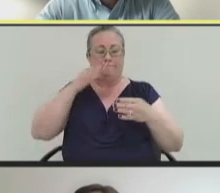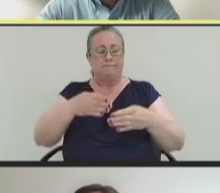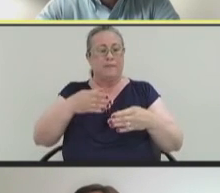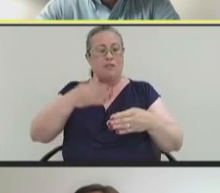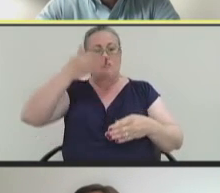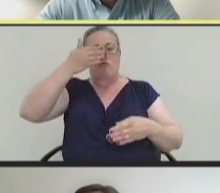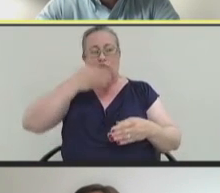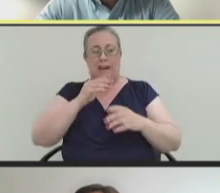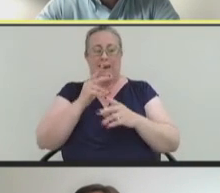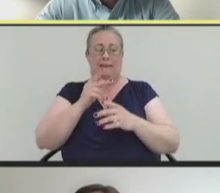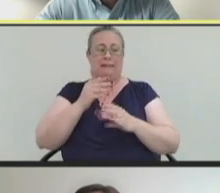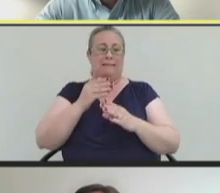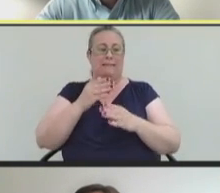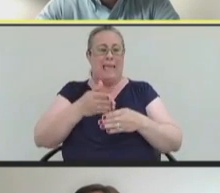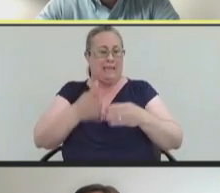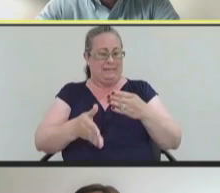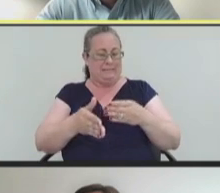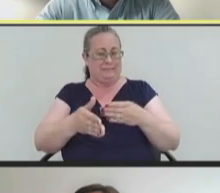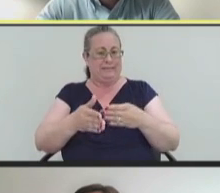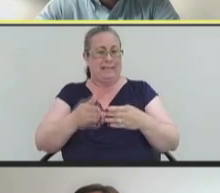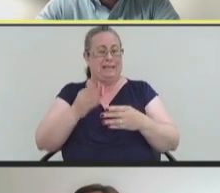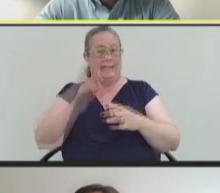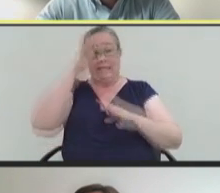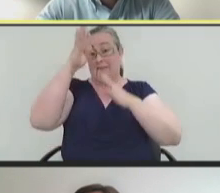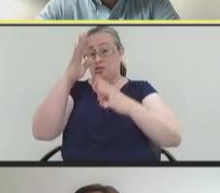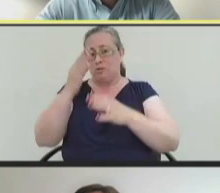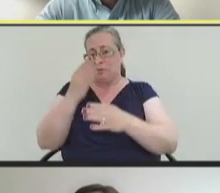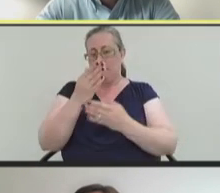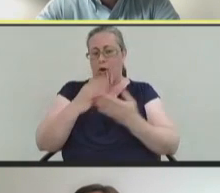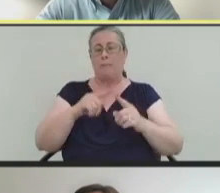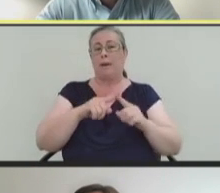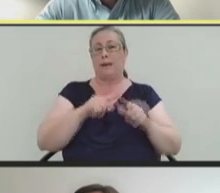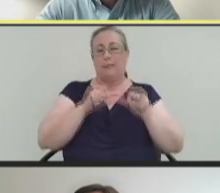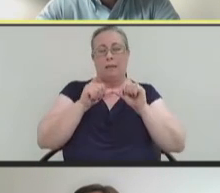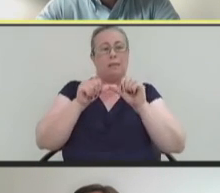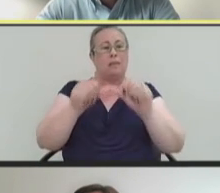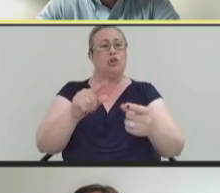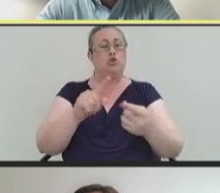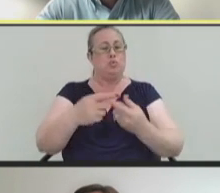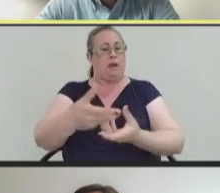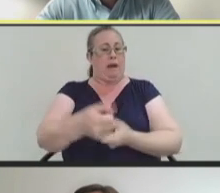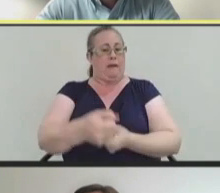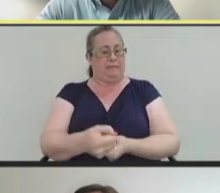Being able to take that through to confidence and make sure that our messages are clear,